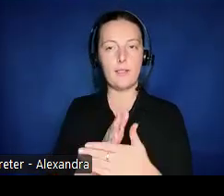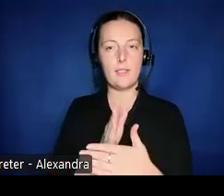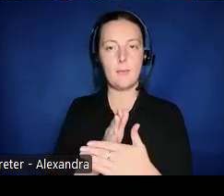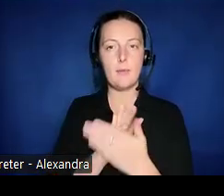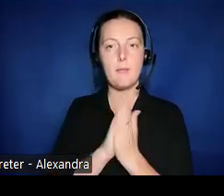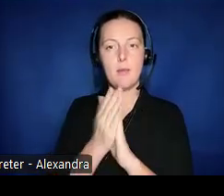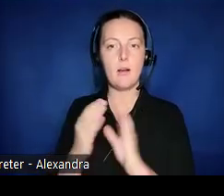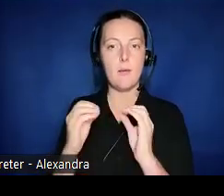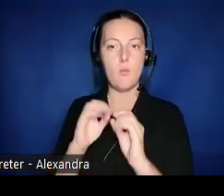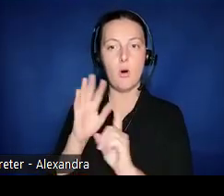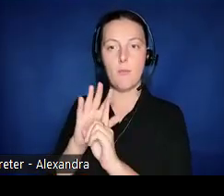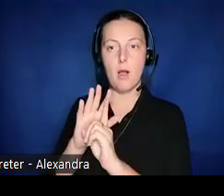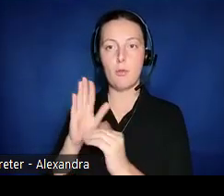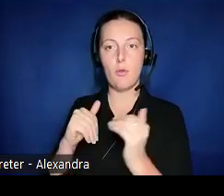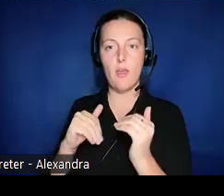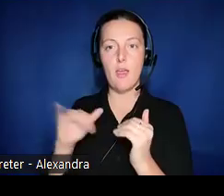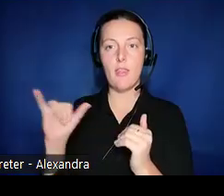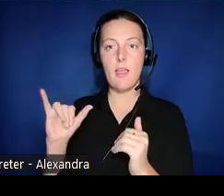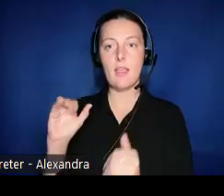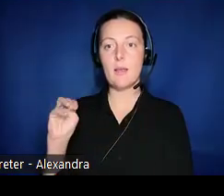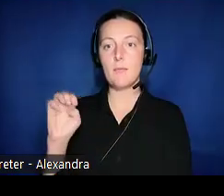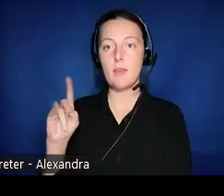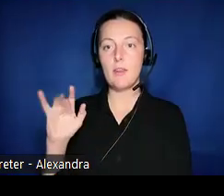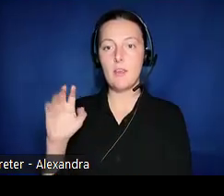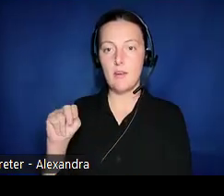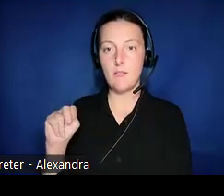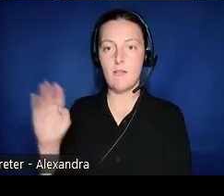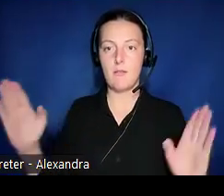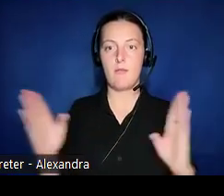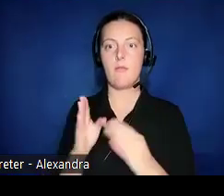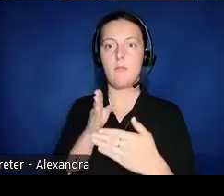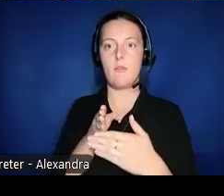like the median? Sure. I I can answer that right away. The range? We've got We've got a question